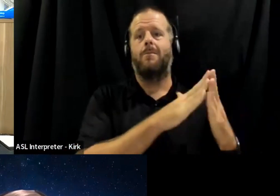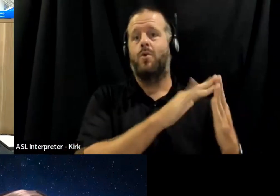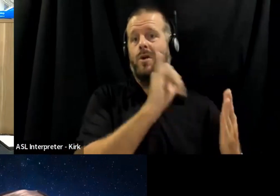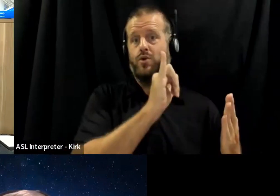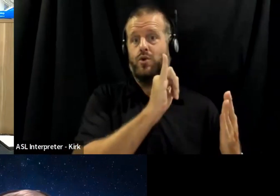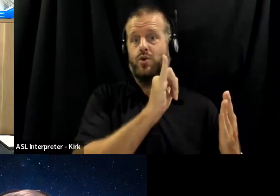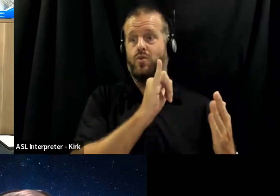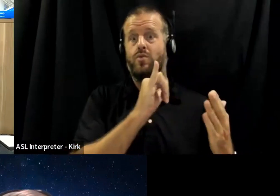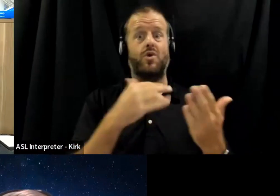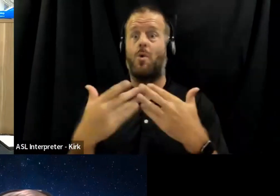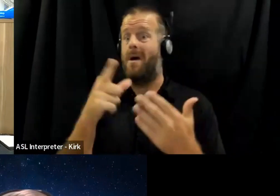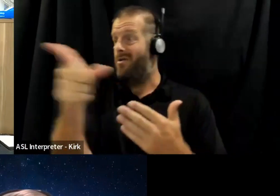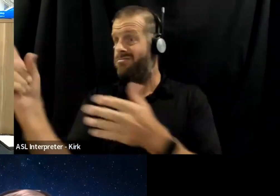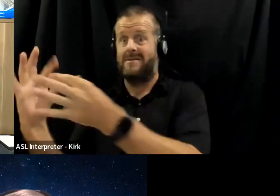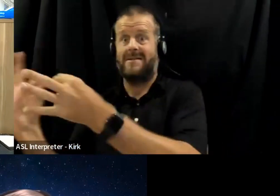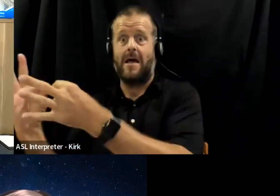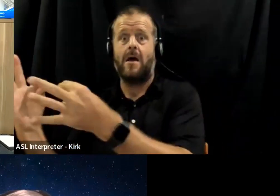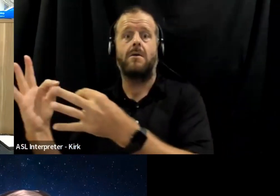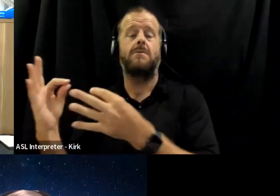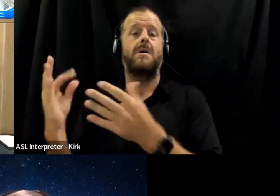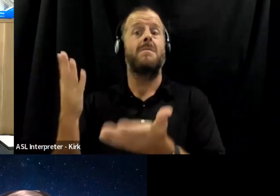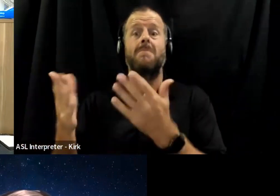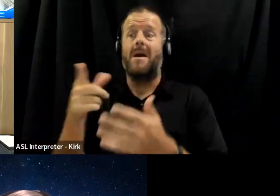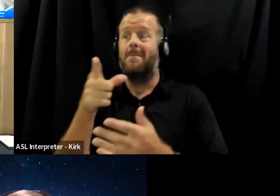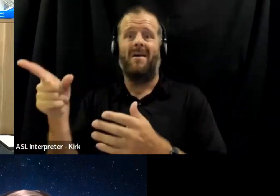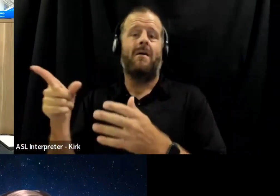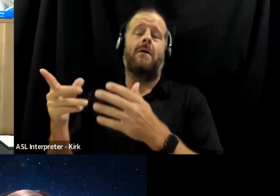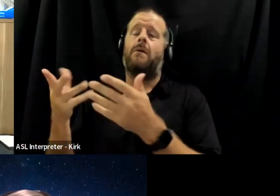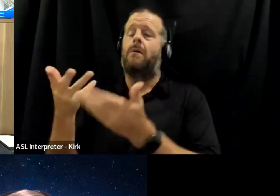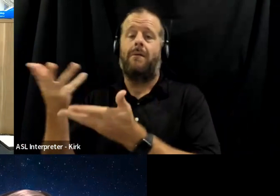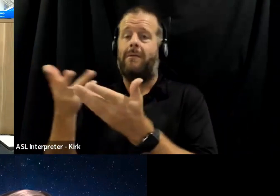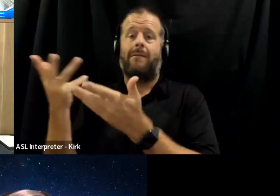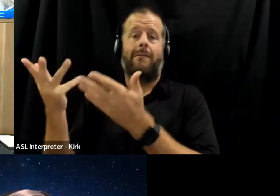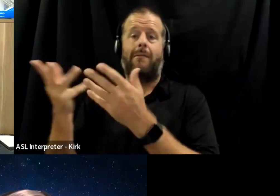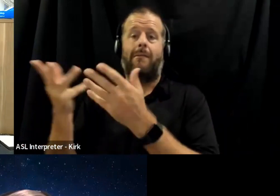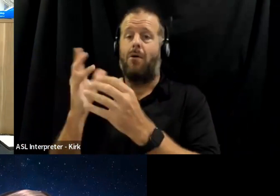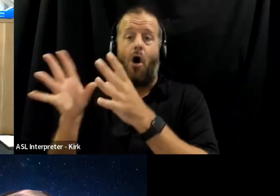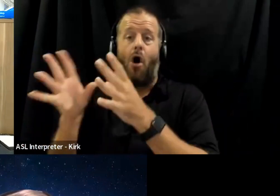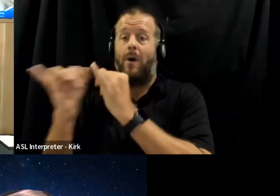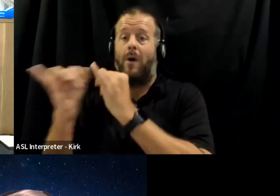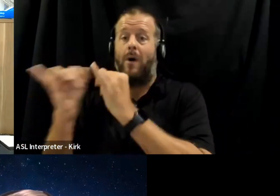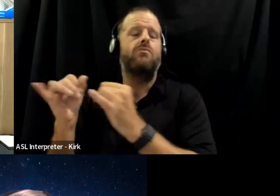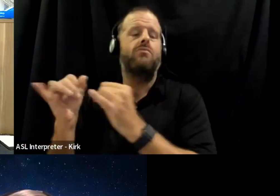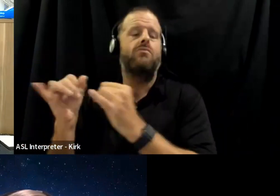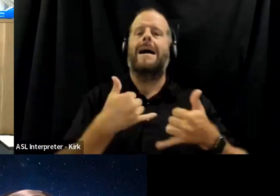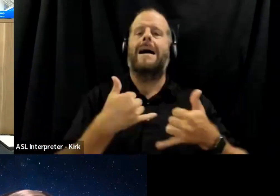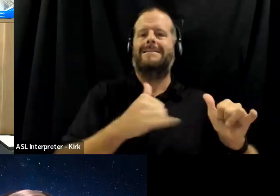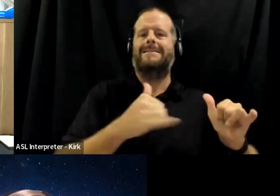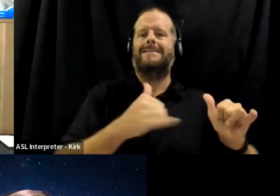Maybe I had a horrible interview, but I know that I have people in the blind community who can strategize with me and help me with next steps